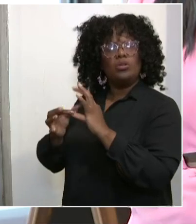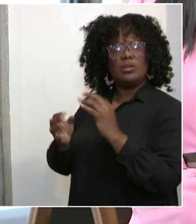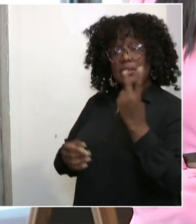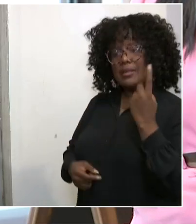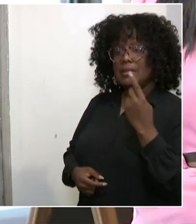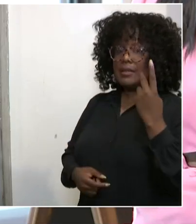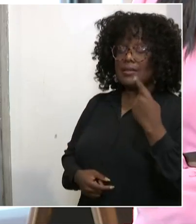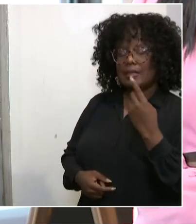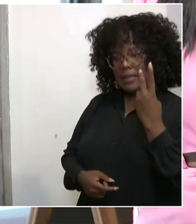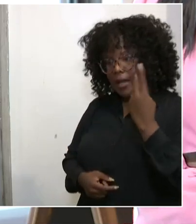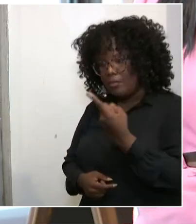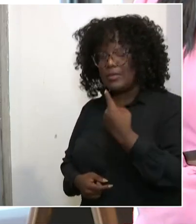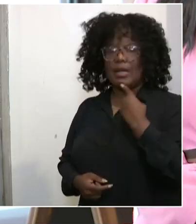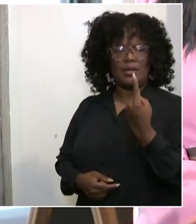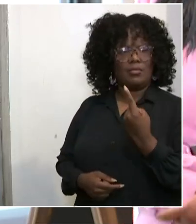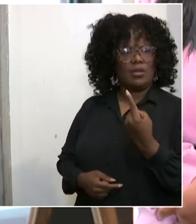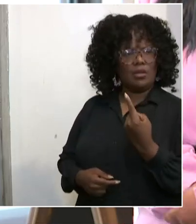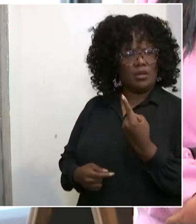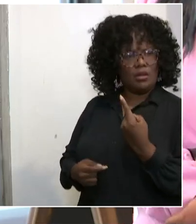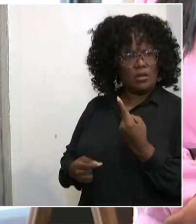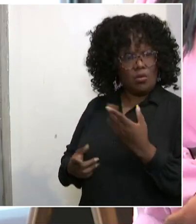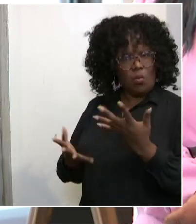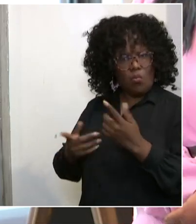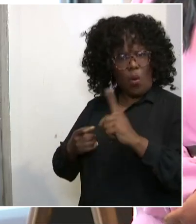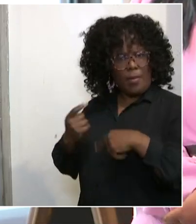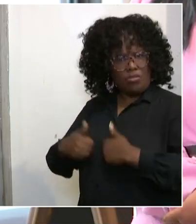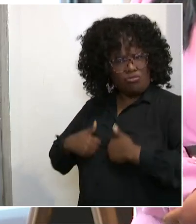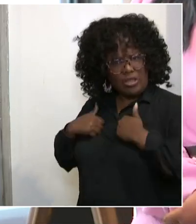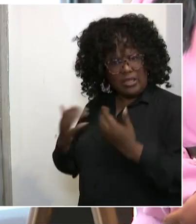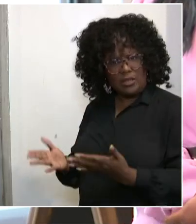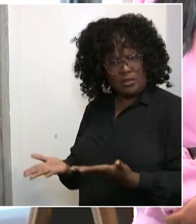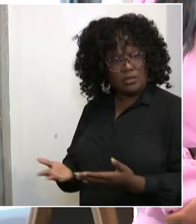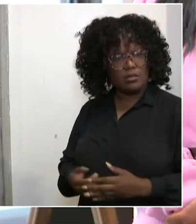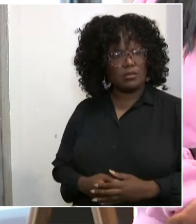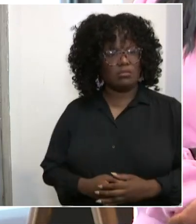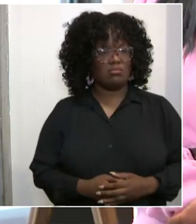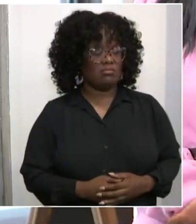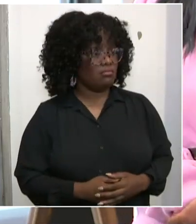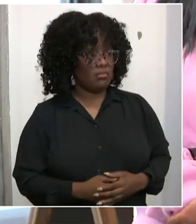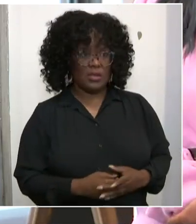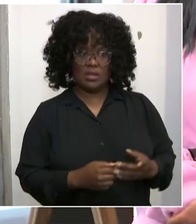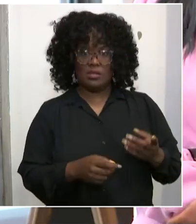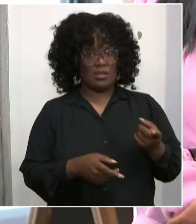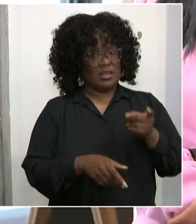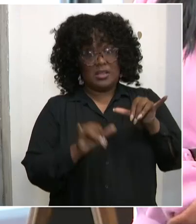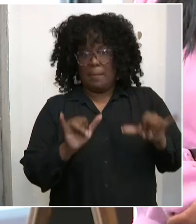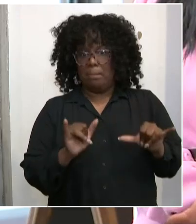I don't know what else that I could say. I mean if I'm with groups of individuals of family, friends and things like that and I'm out, um,